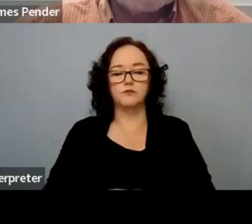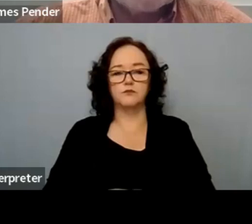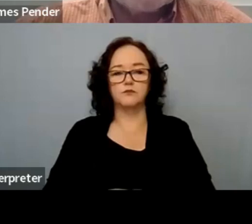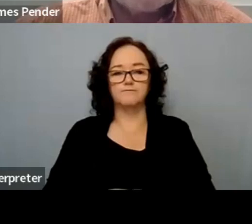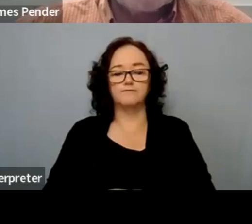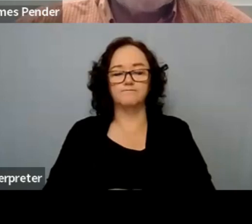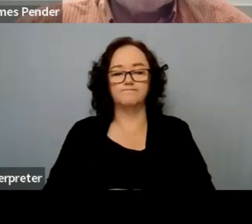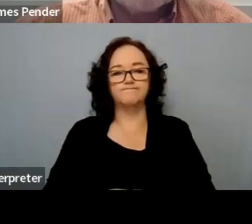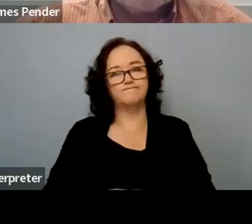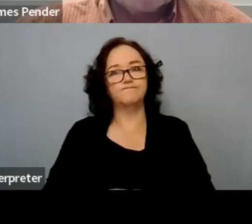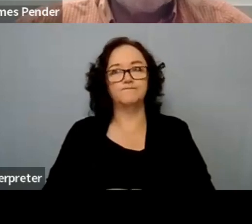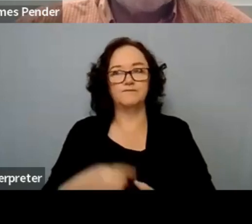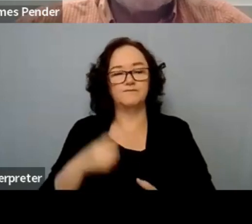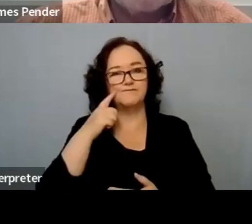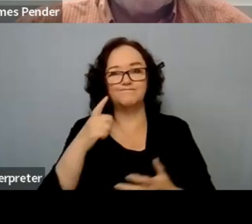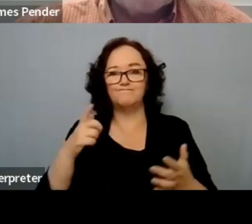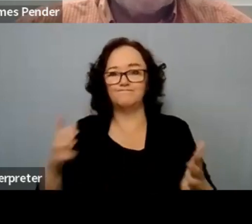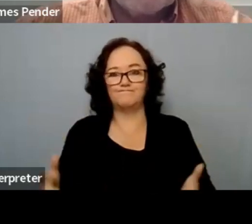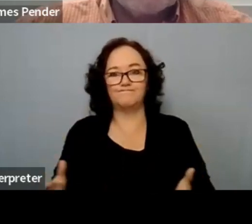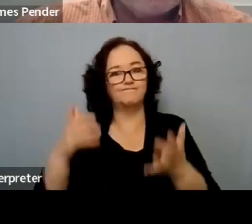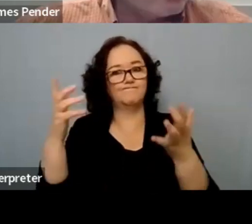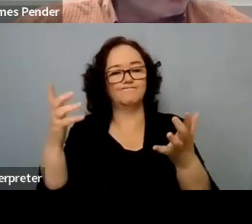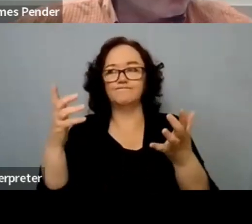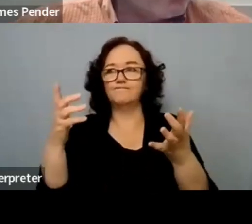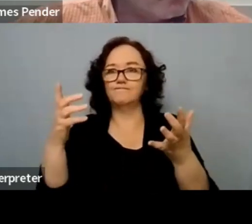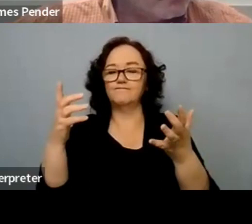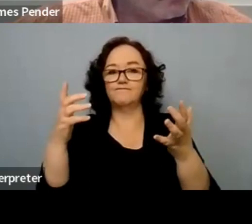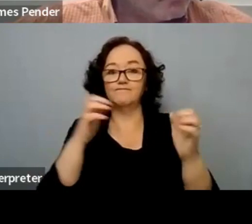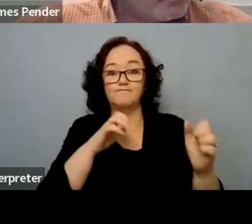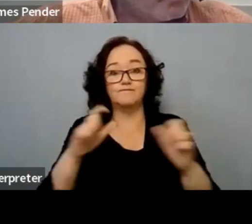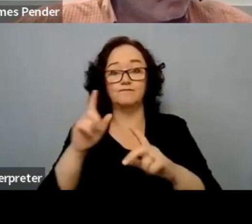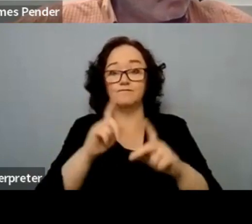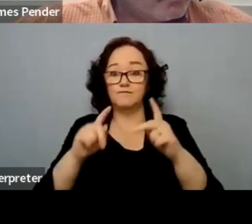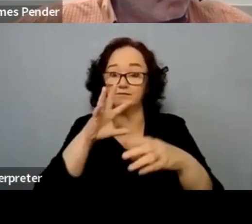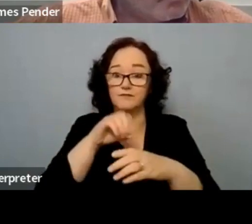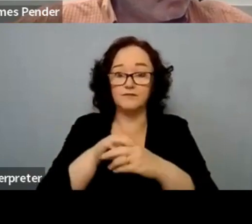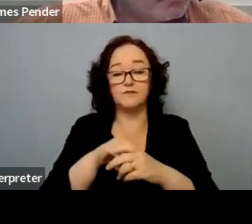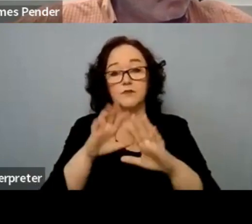encourage anybody who's in child welfare on this call, to bring